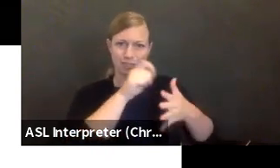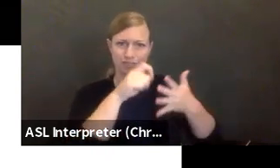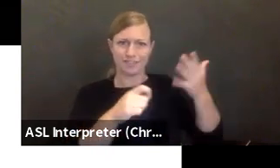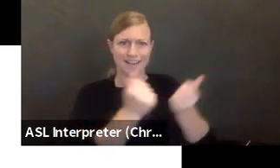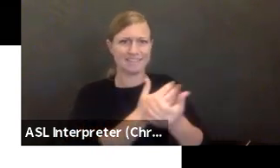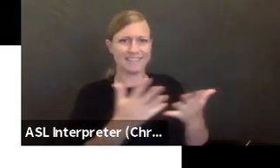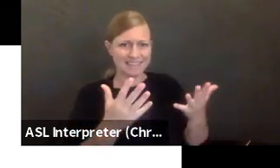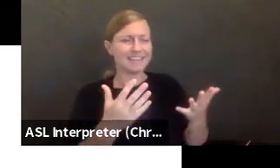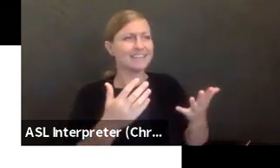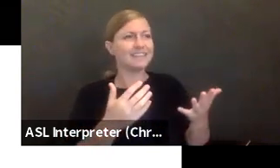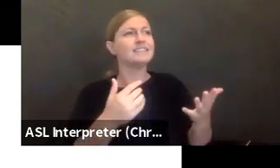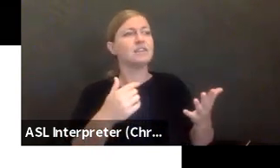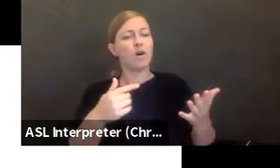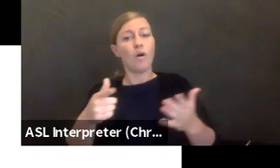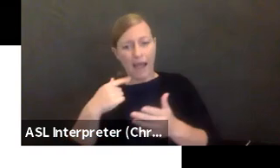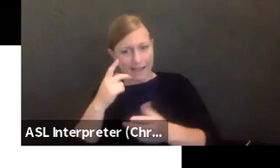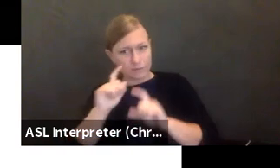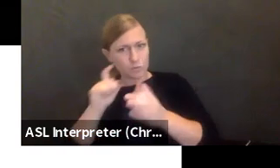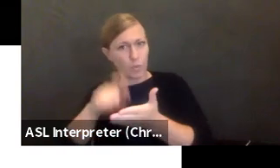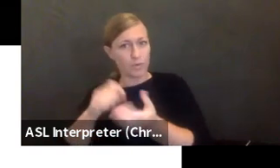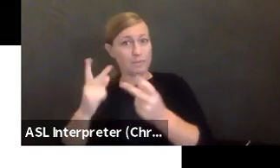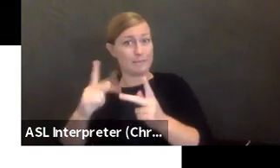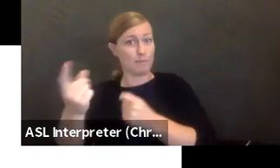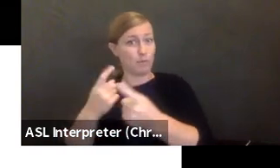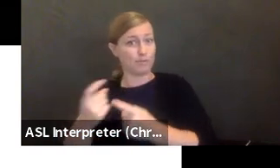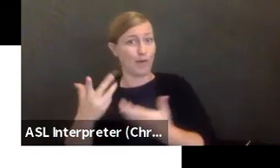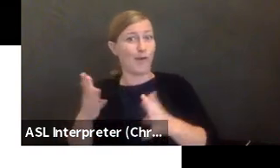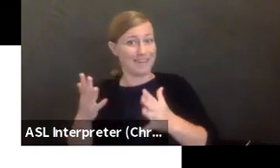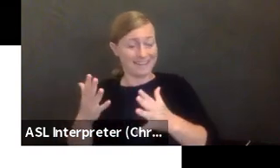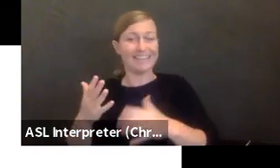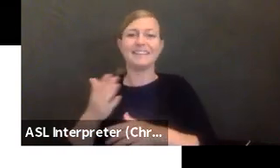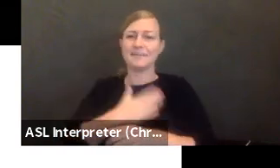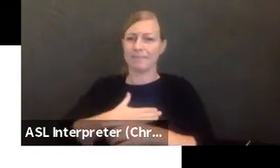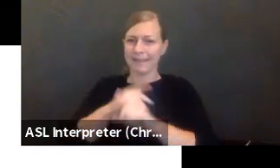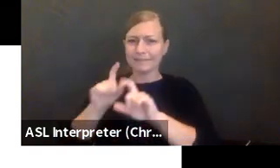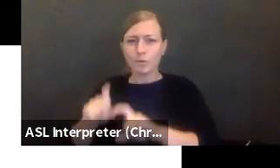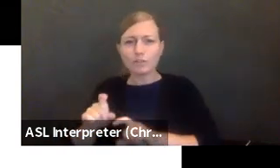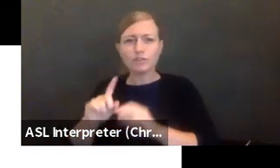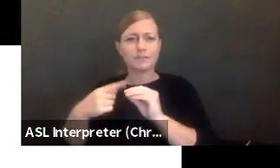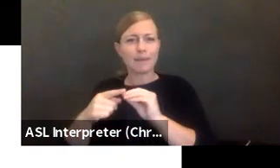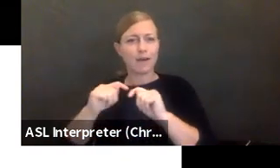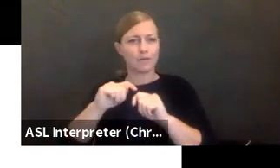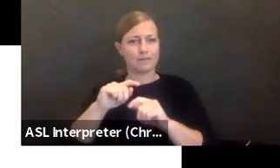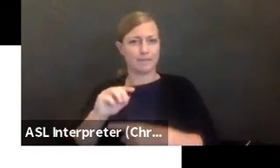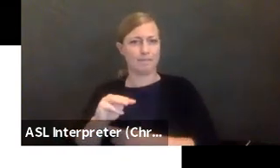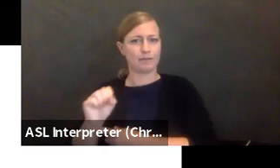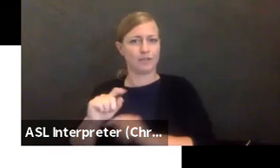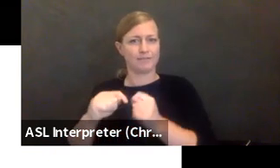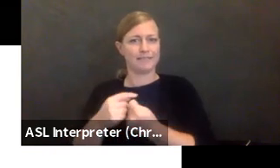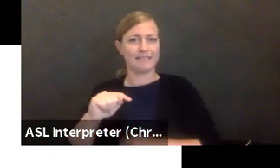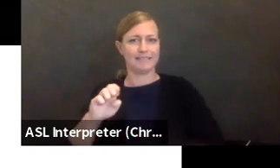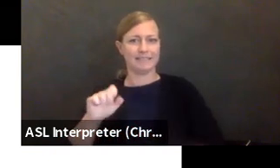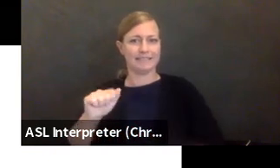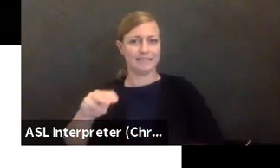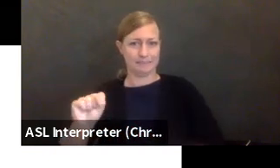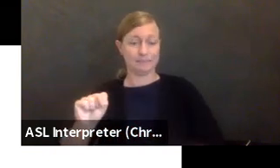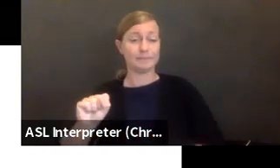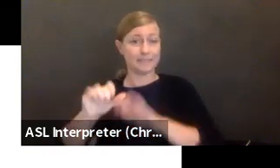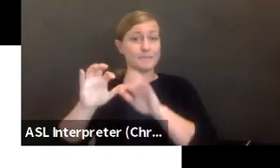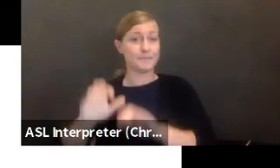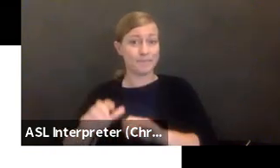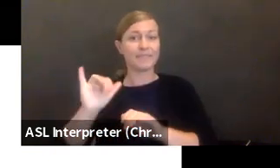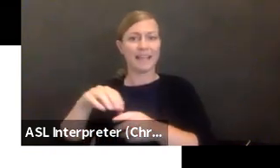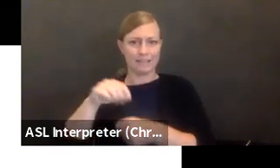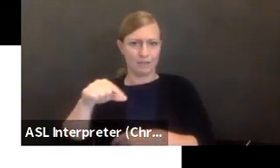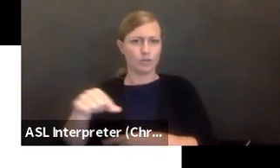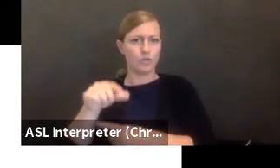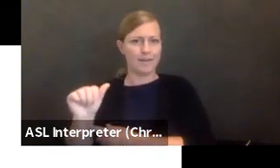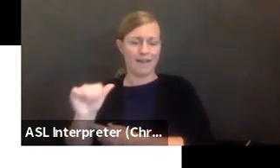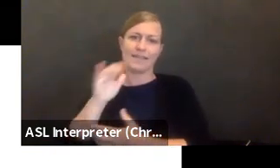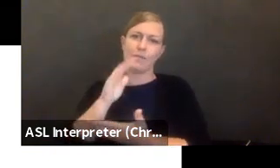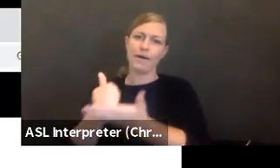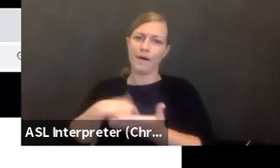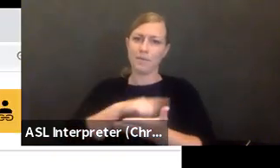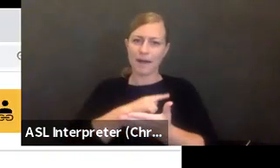JEFF: